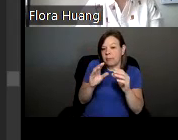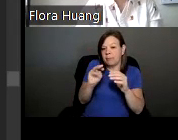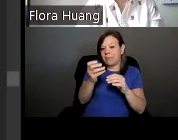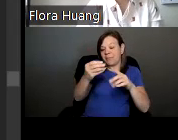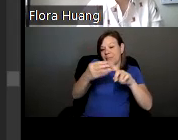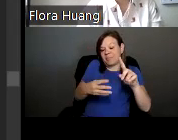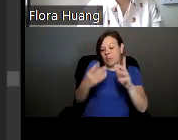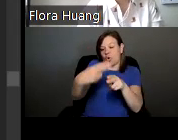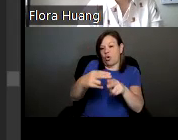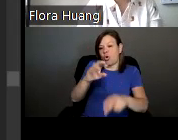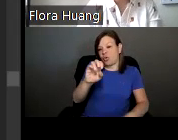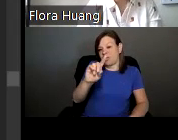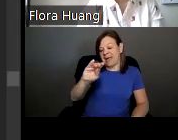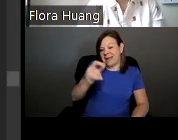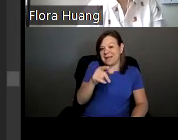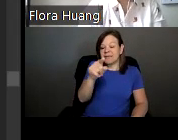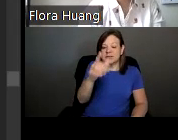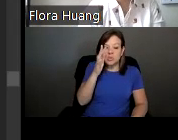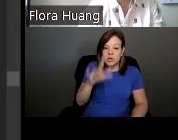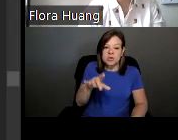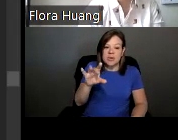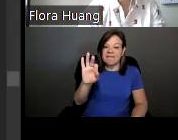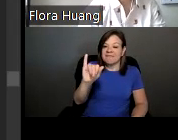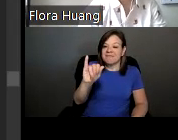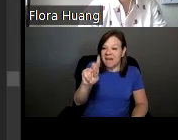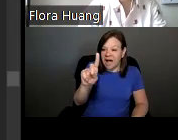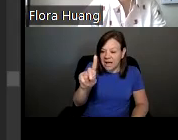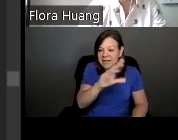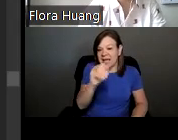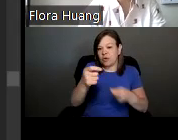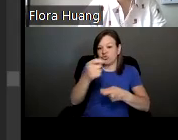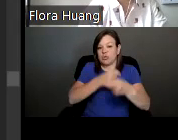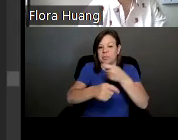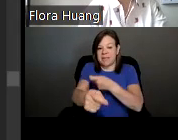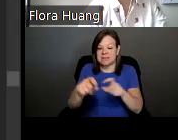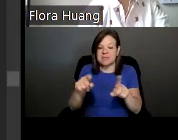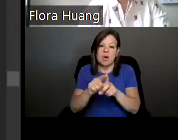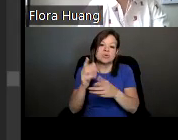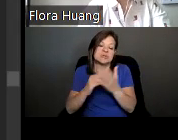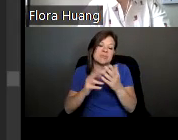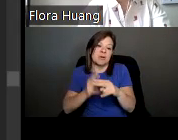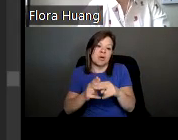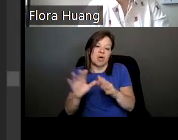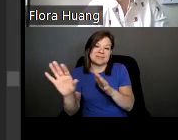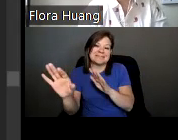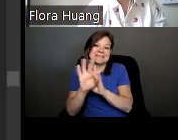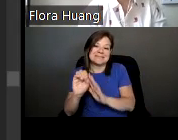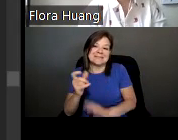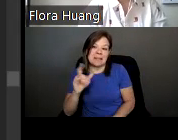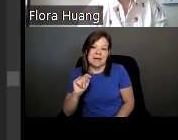This is where you can find the find and replace options. There's also something called select. That's what we're going to click on.